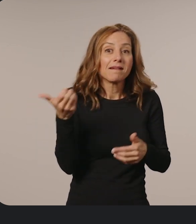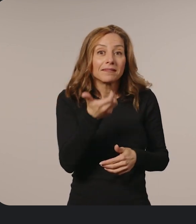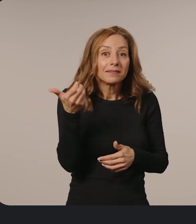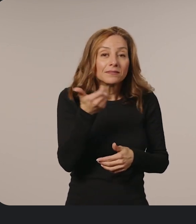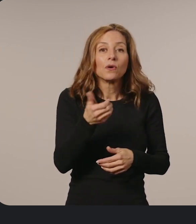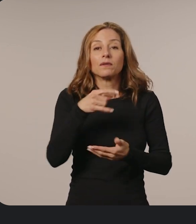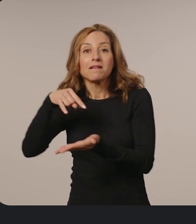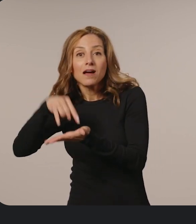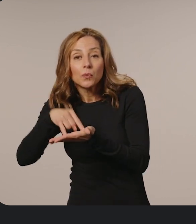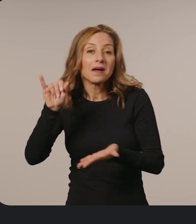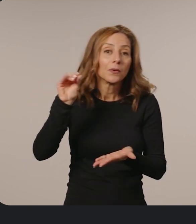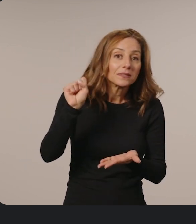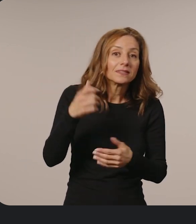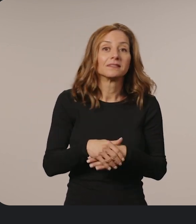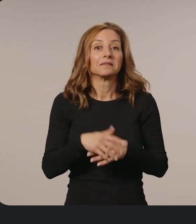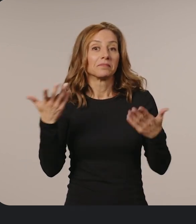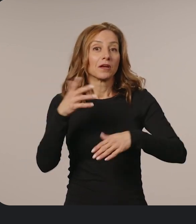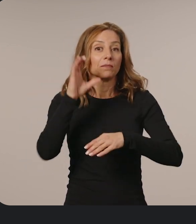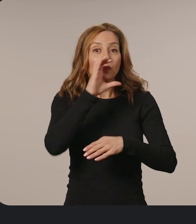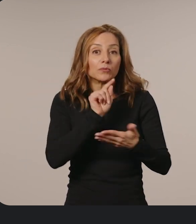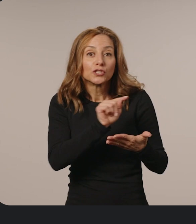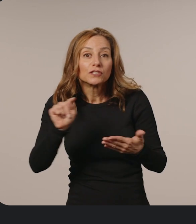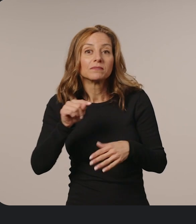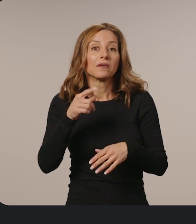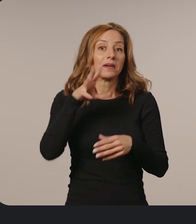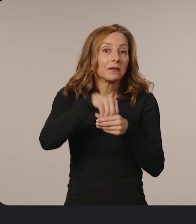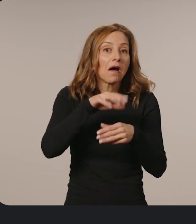devices, to hand and mobile devices on Android or iOS,